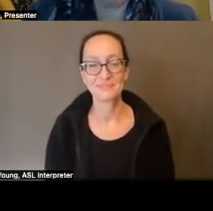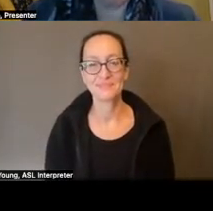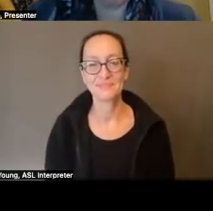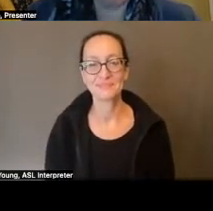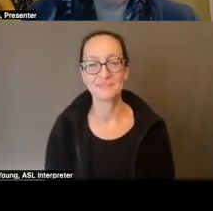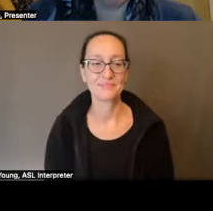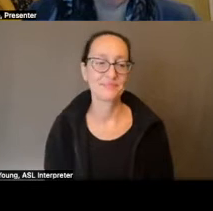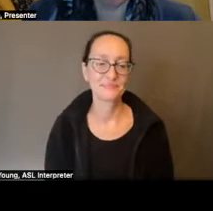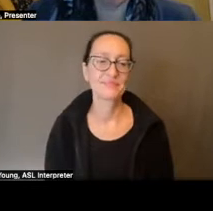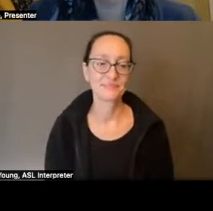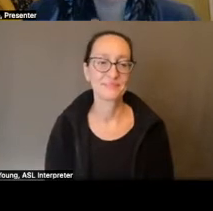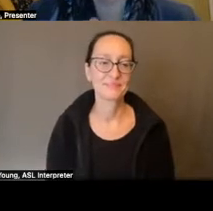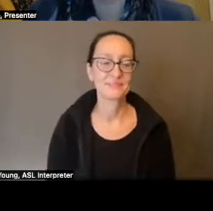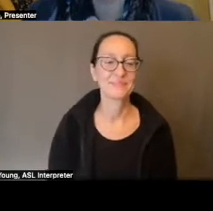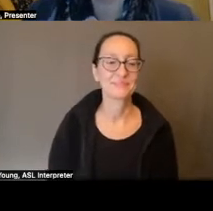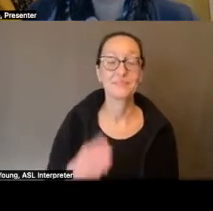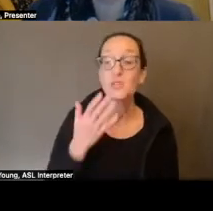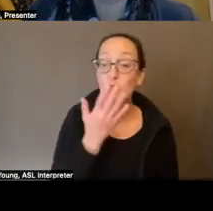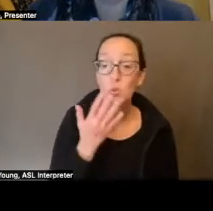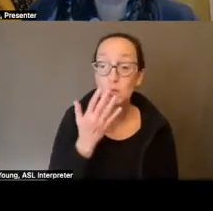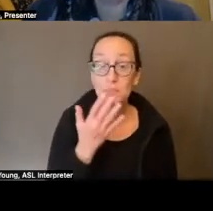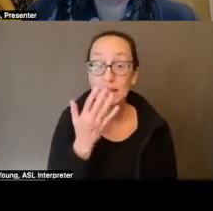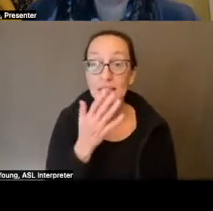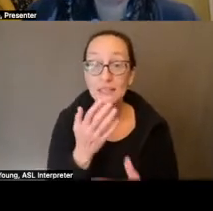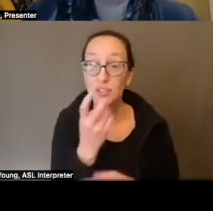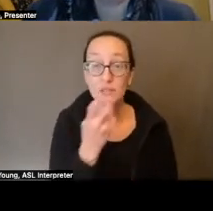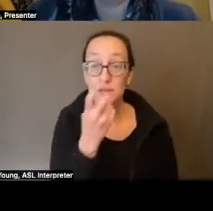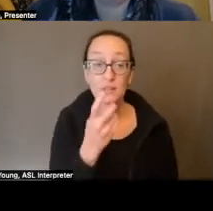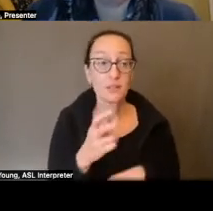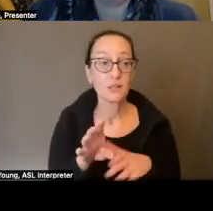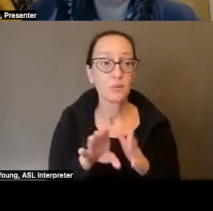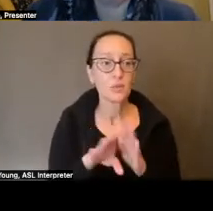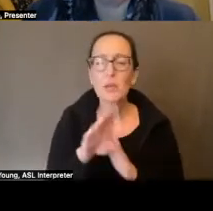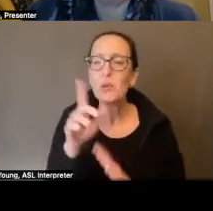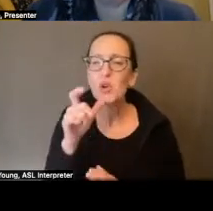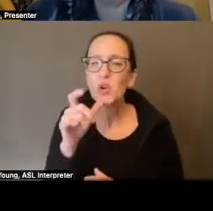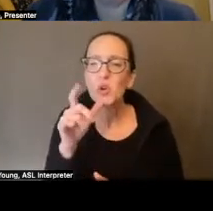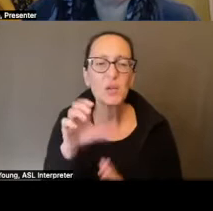Cued speech was developed by Dr. Orin Cornett in the 1960's.